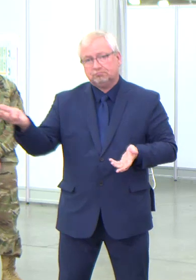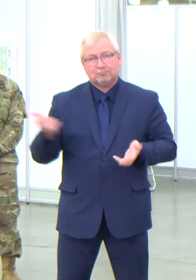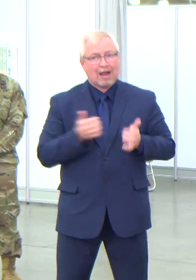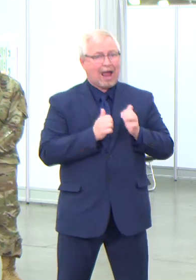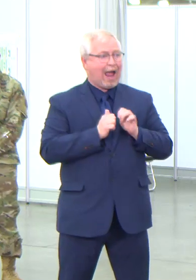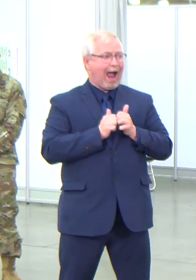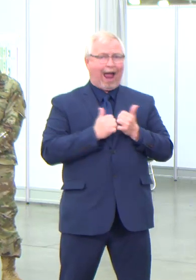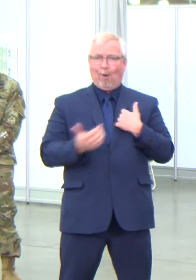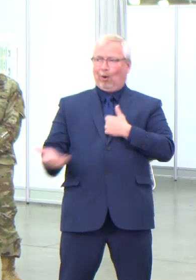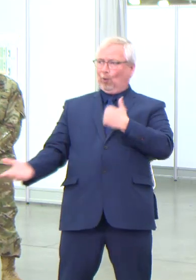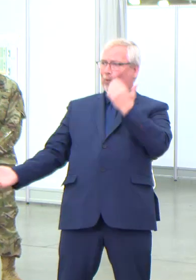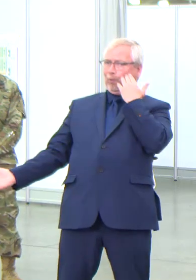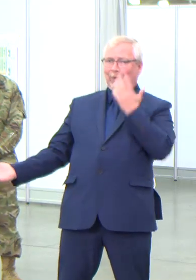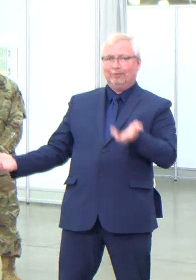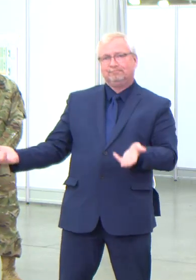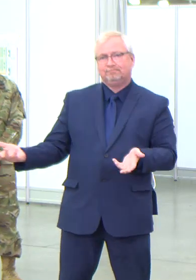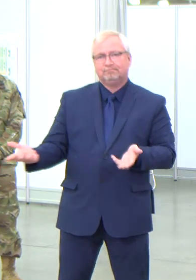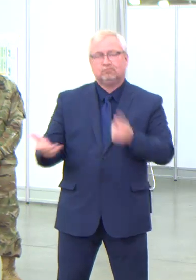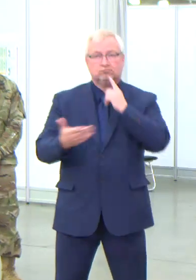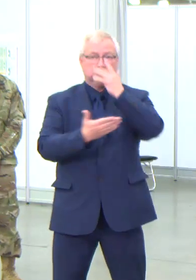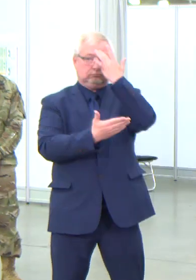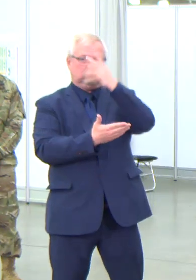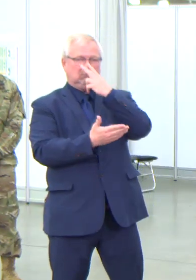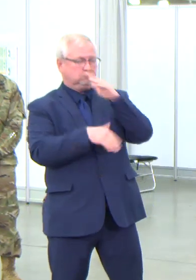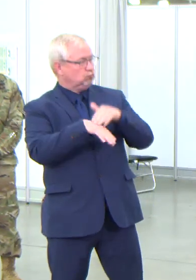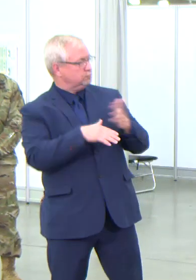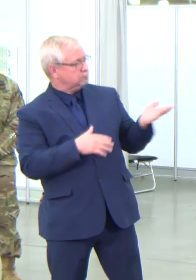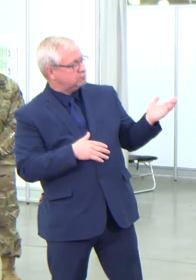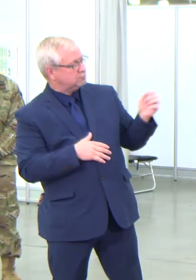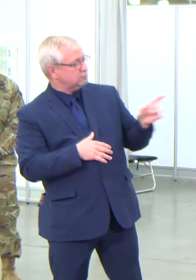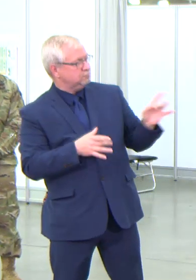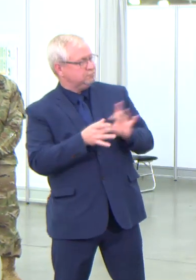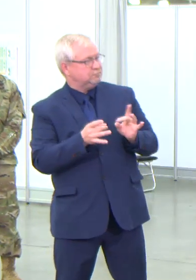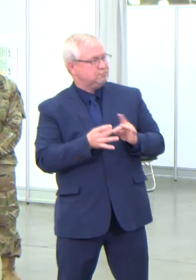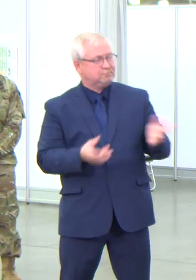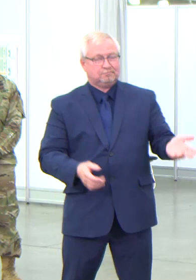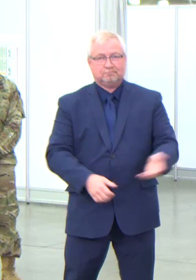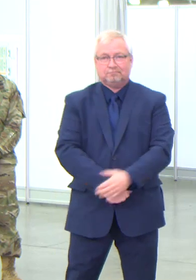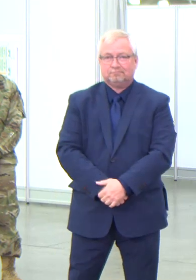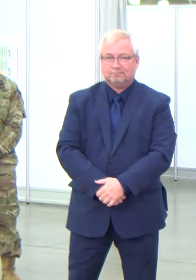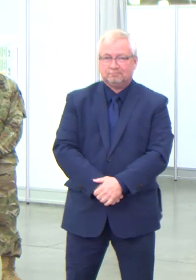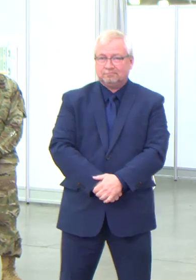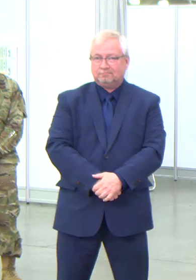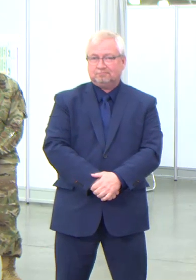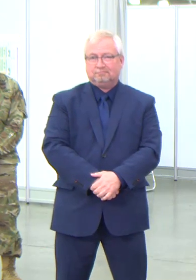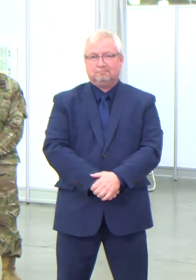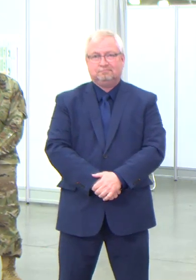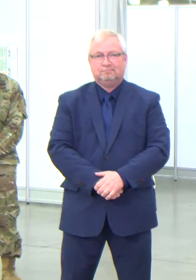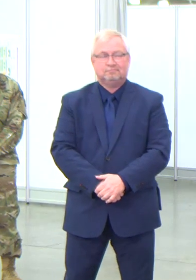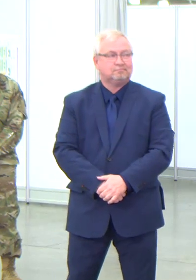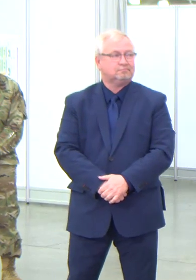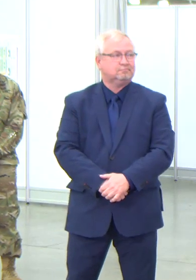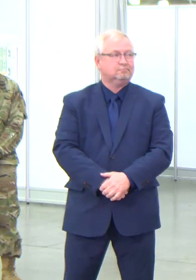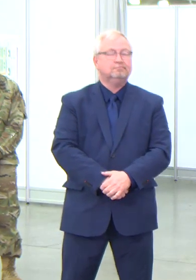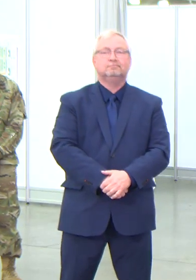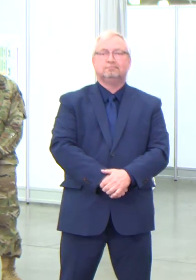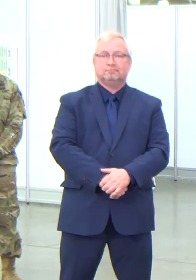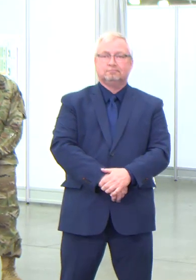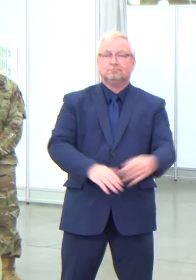really give you a specific time yet. We have smart doctors. We might as well get a smart answer out of them. Even though